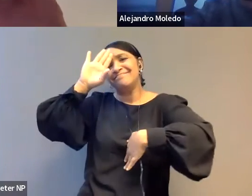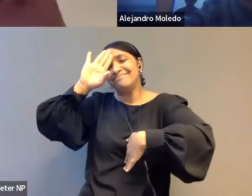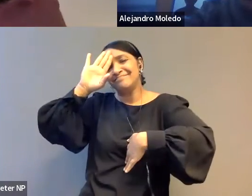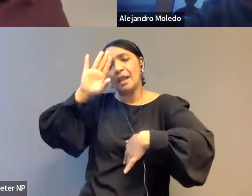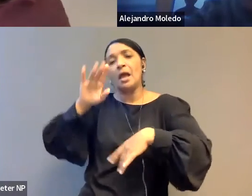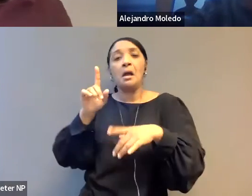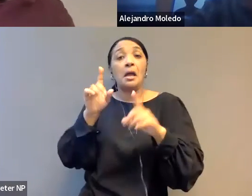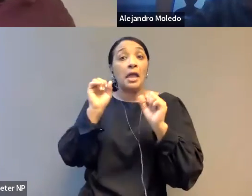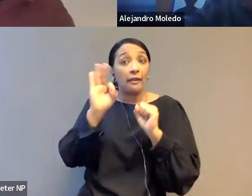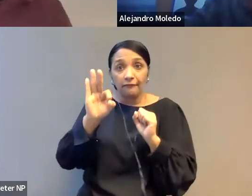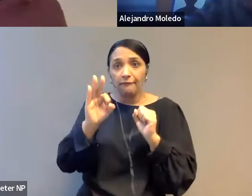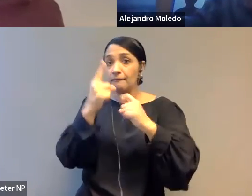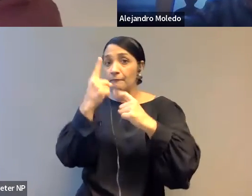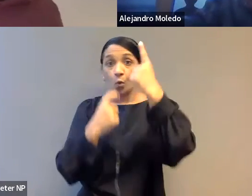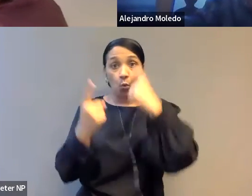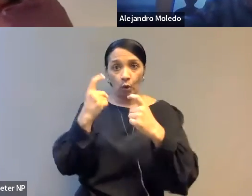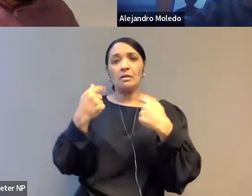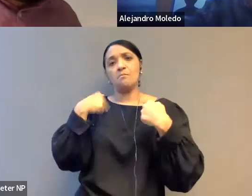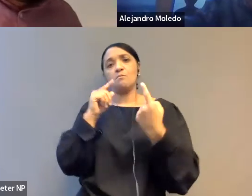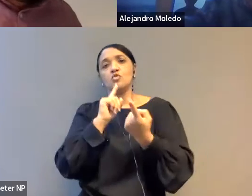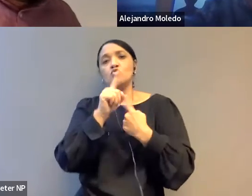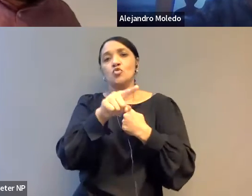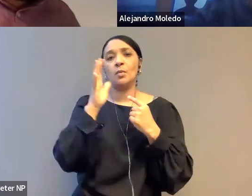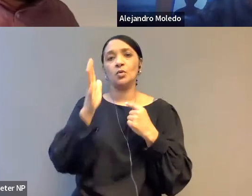I will try to answer questions. If you have a difficult one,